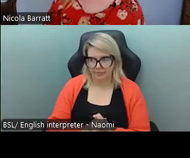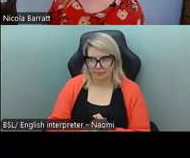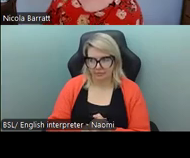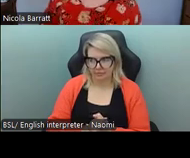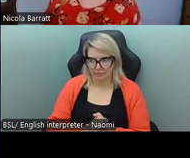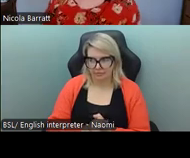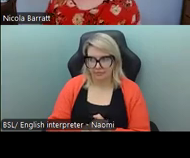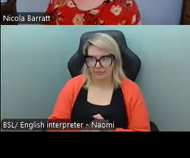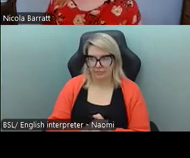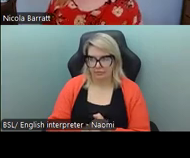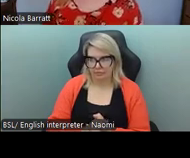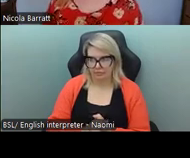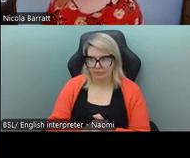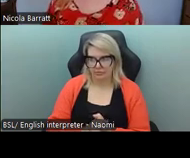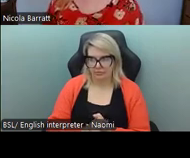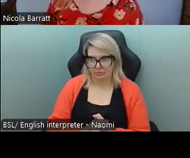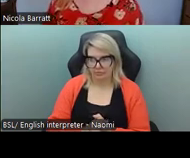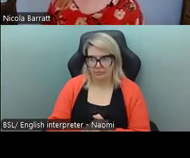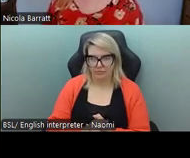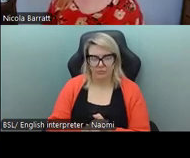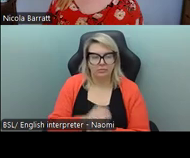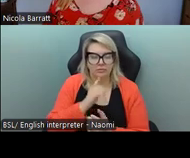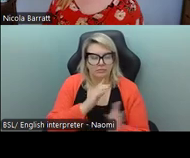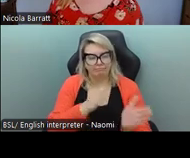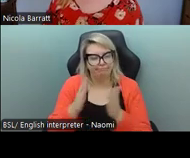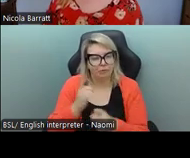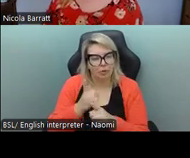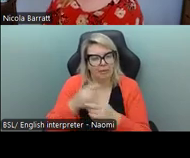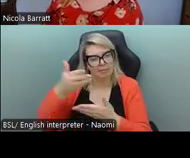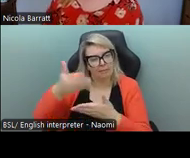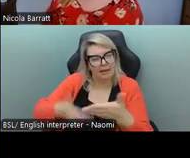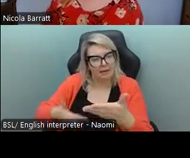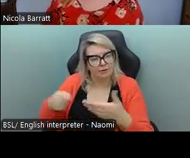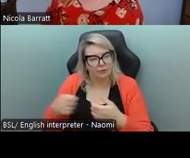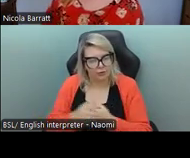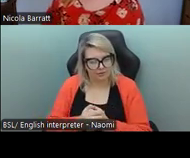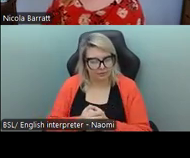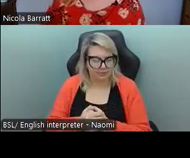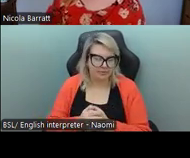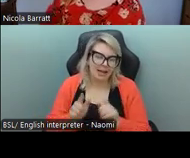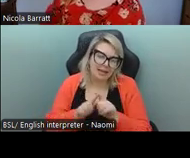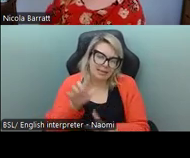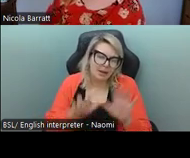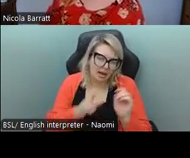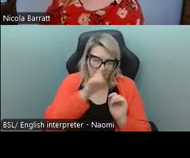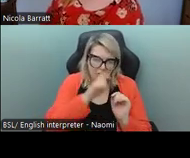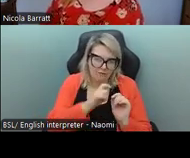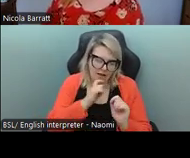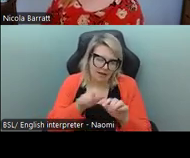We're going to do the same, but for the page. As with your profile, you need to fill out the different sections.